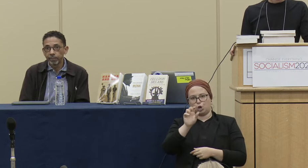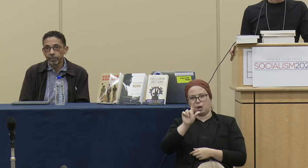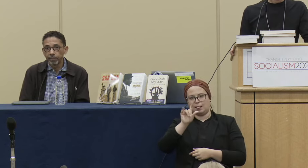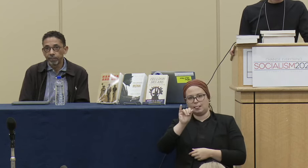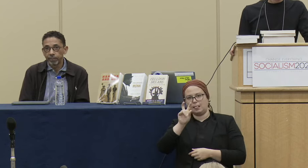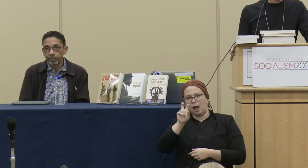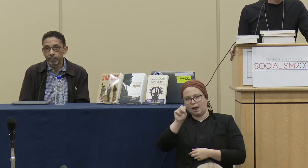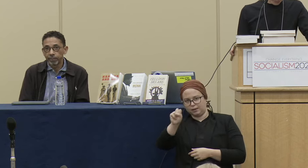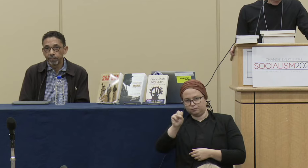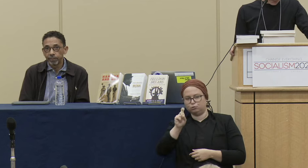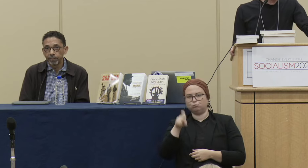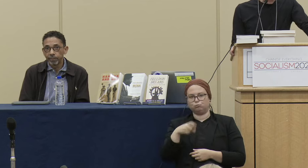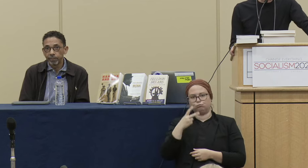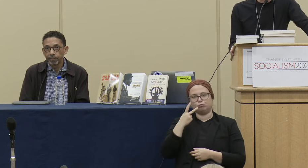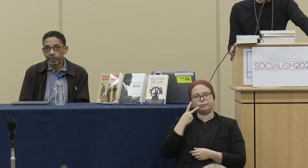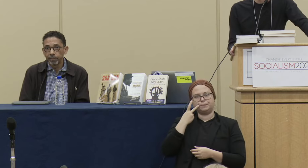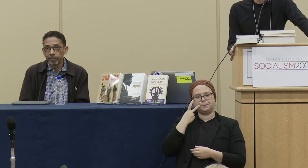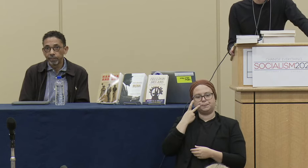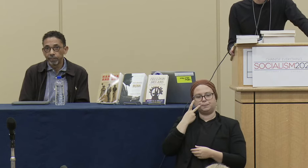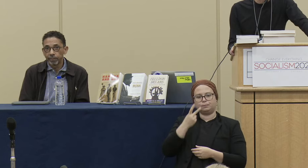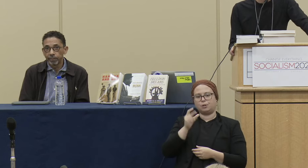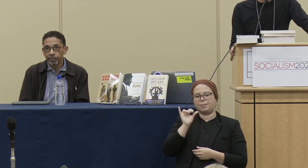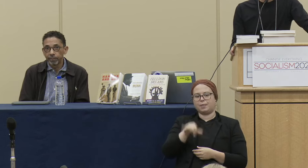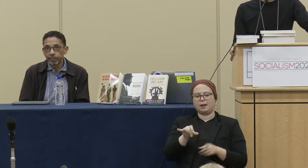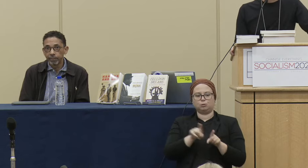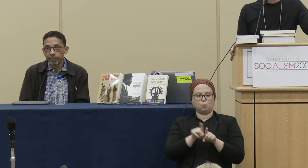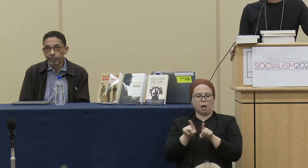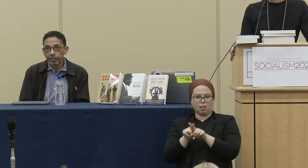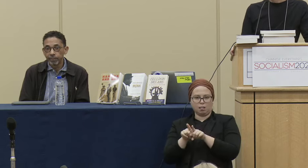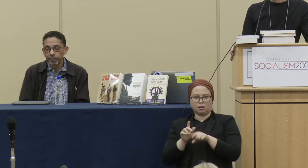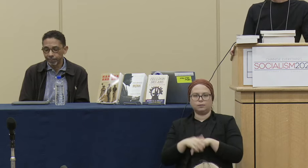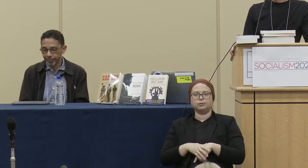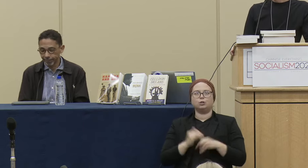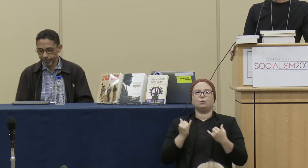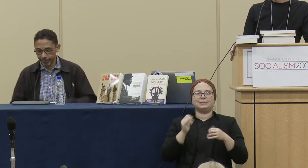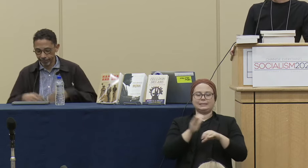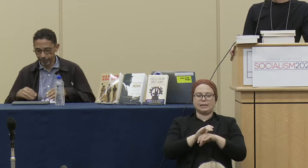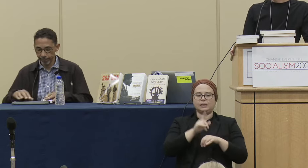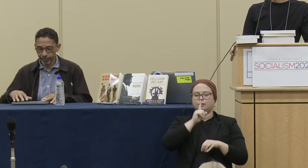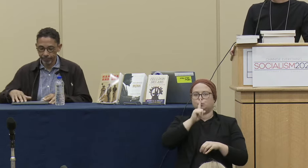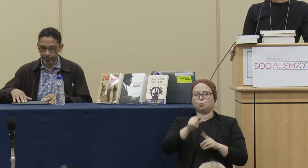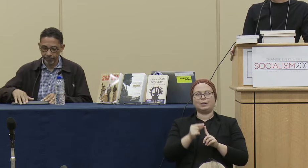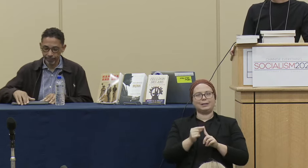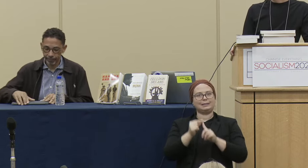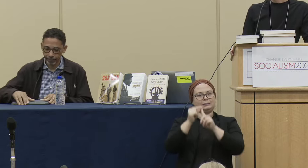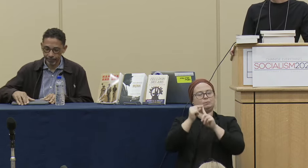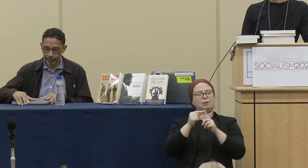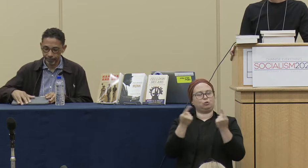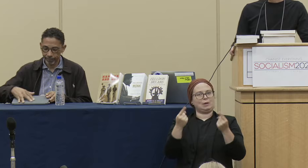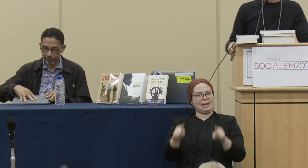called " After Lives. " So, check that out, as well.